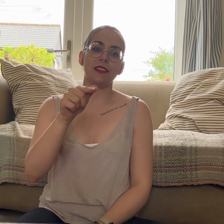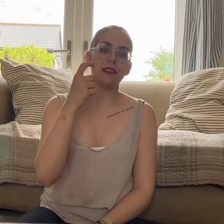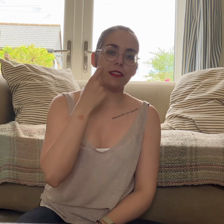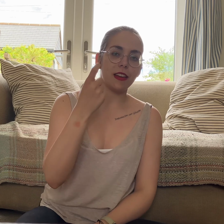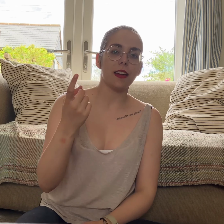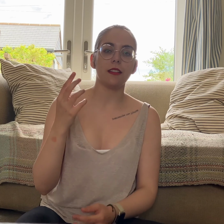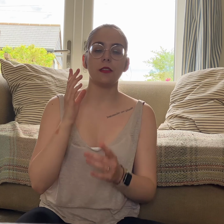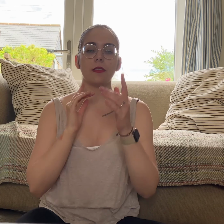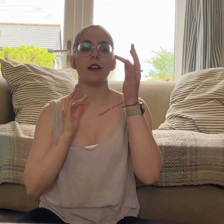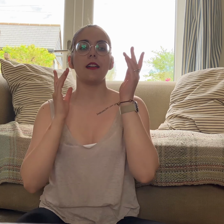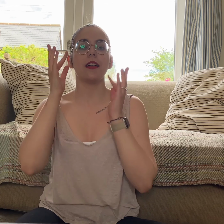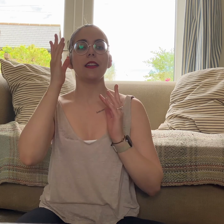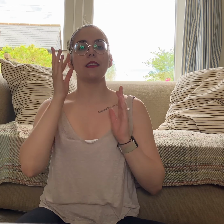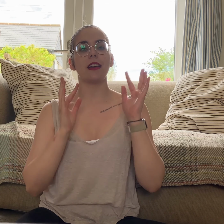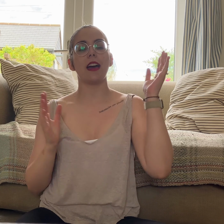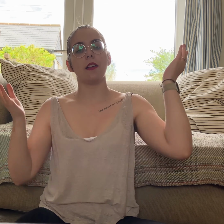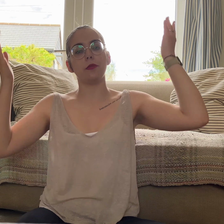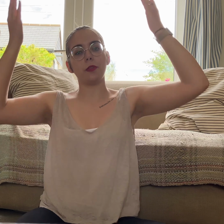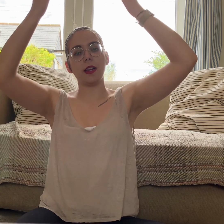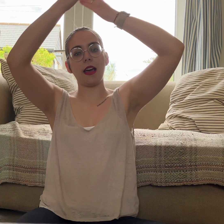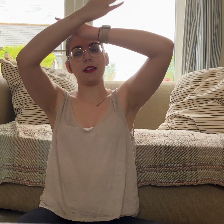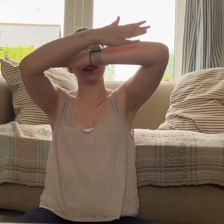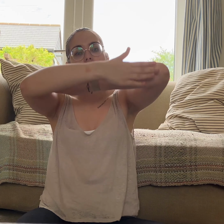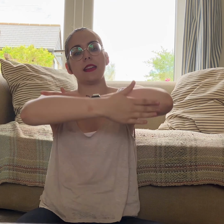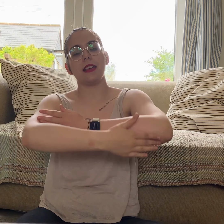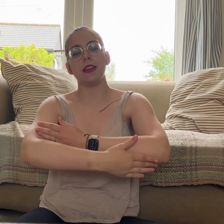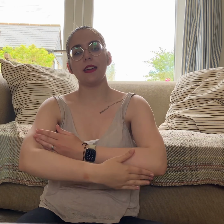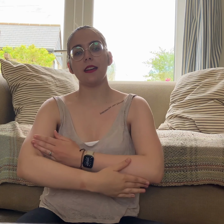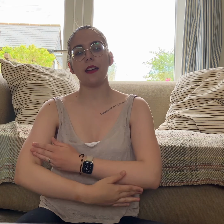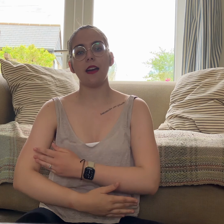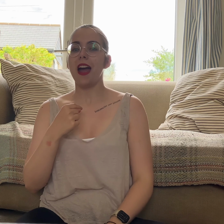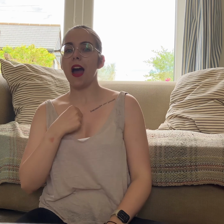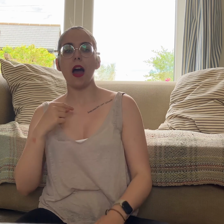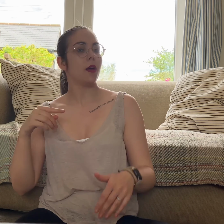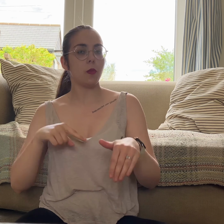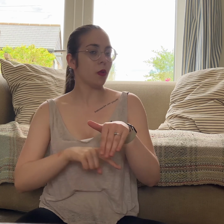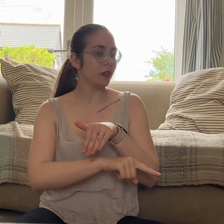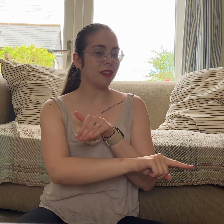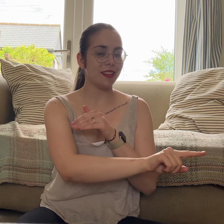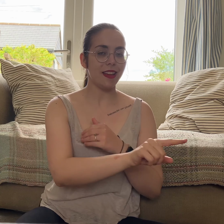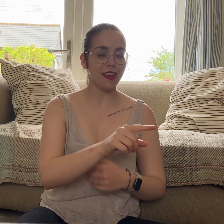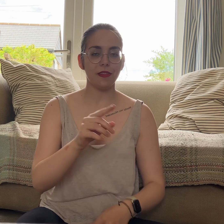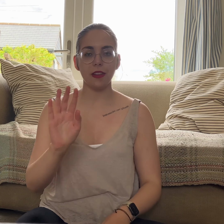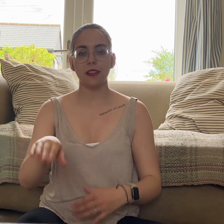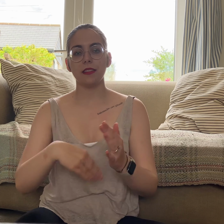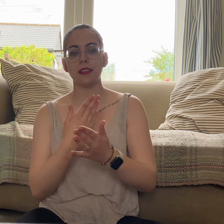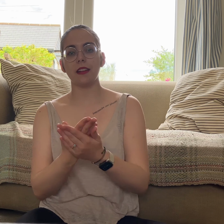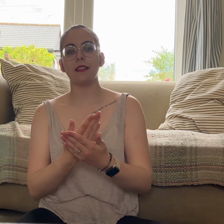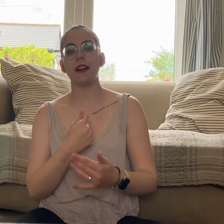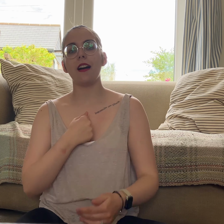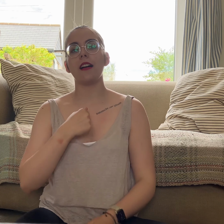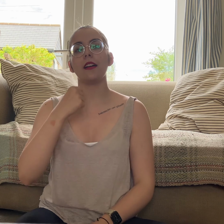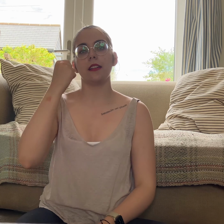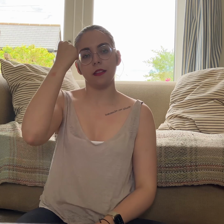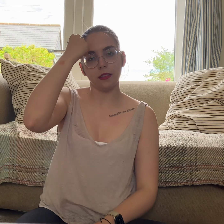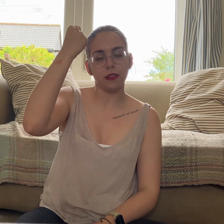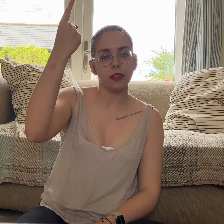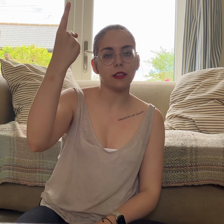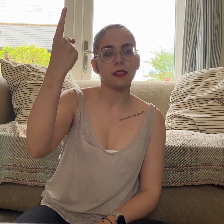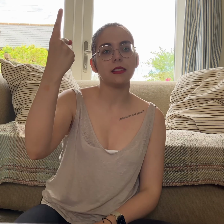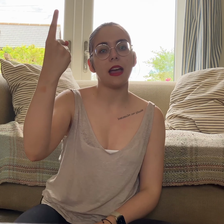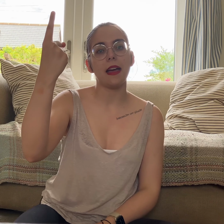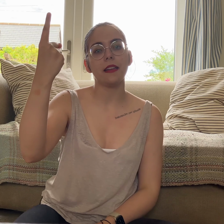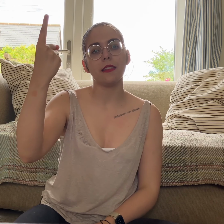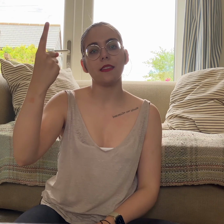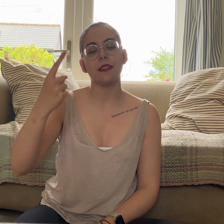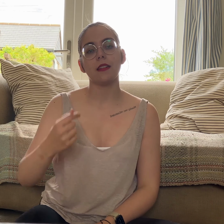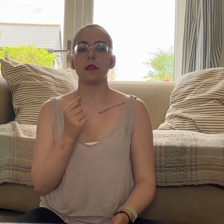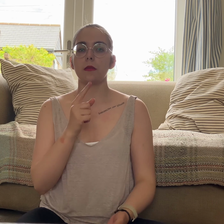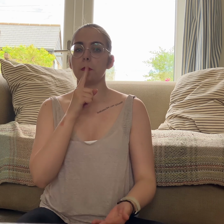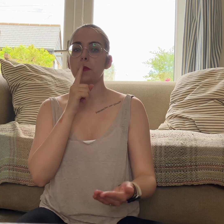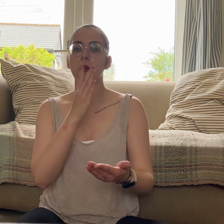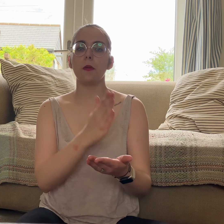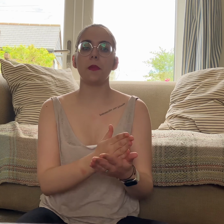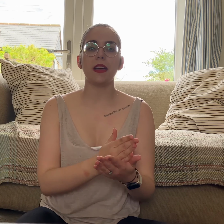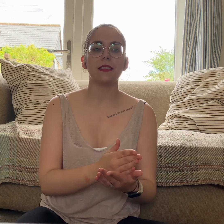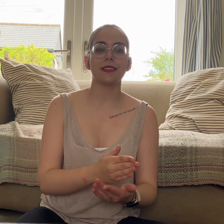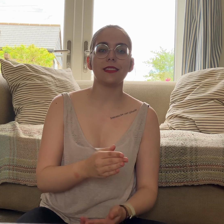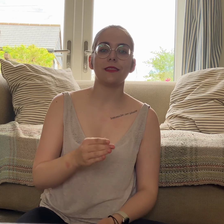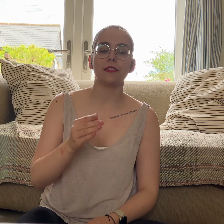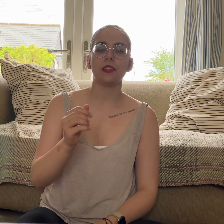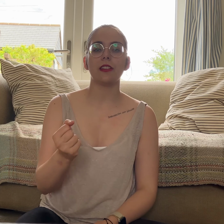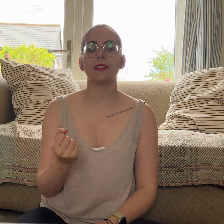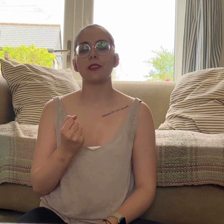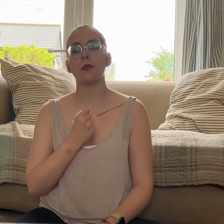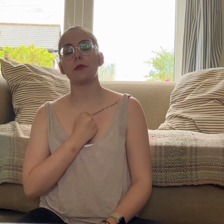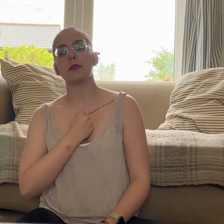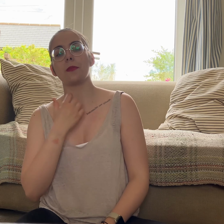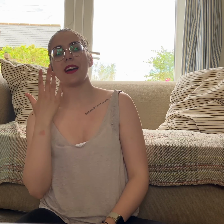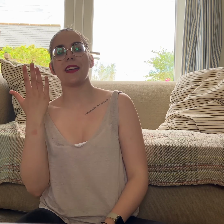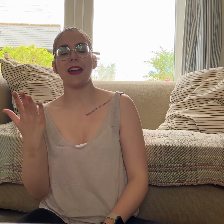You can cry every last tear, I won't leave until I understand. Promise you'll just hold my hand.